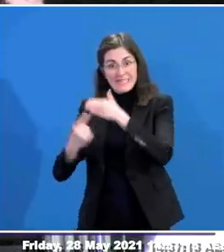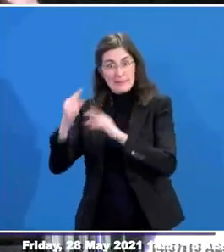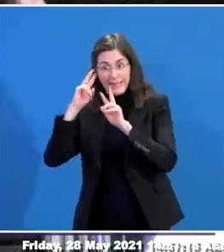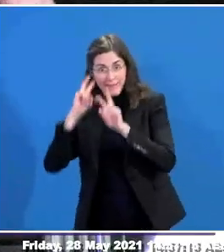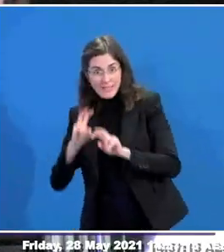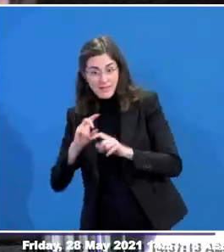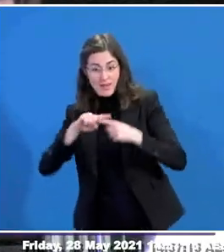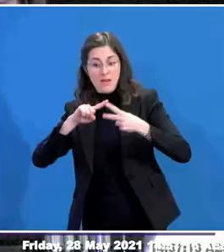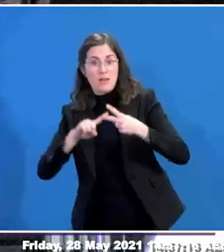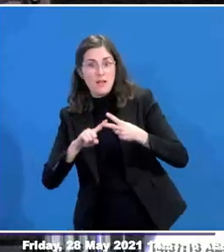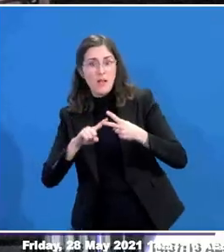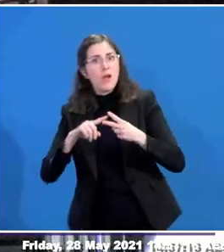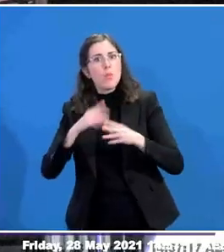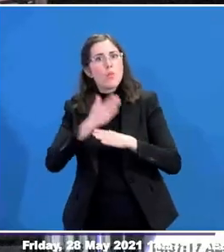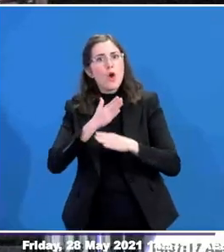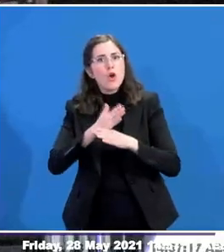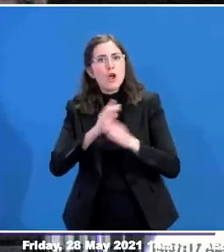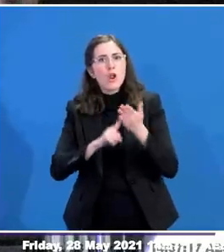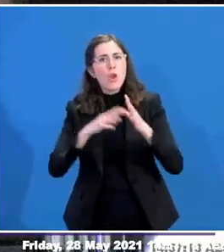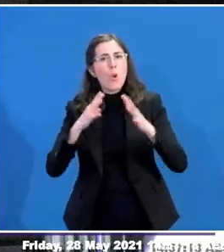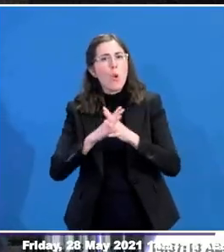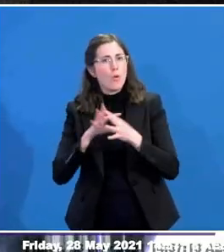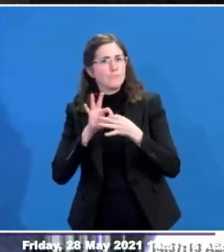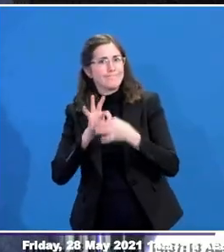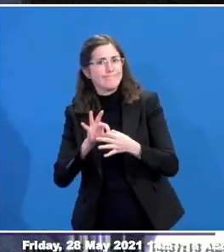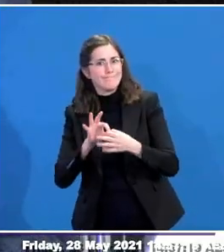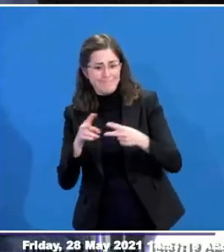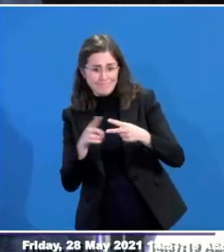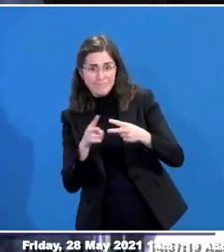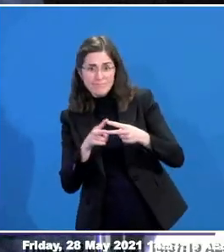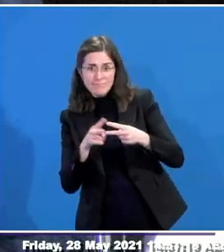Is that possible in your mind, to have that dual character?